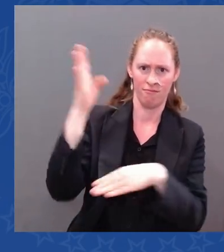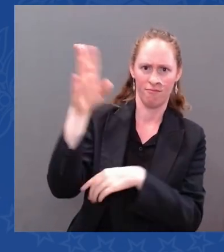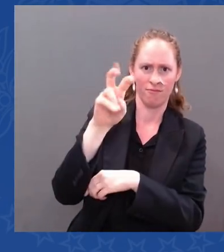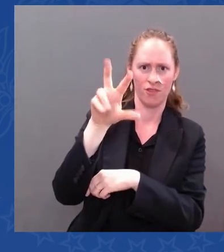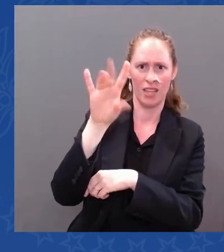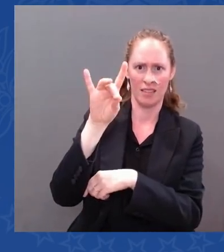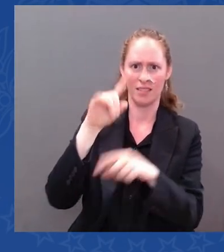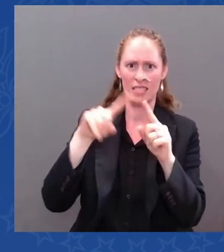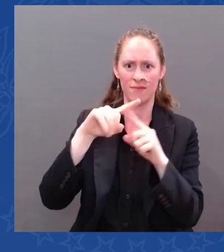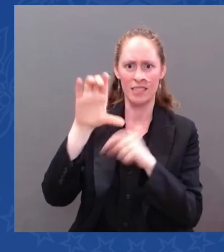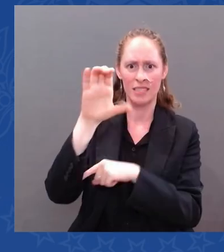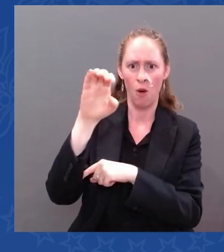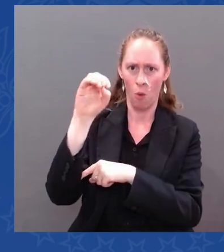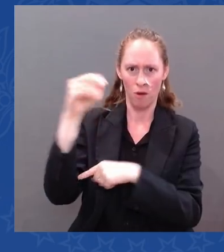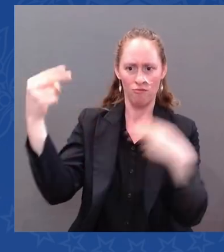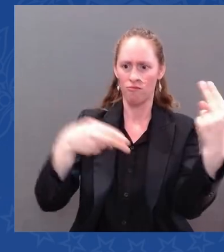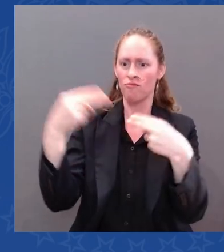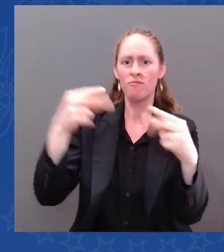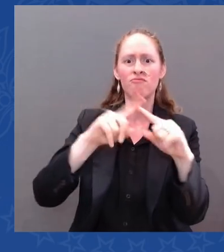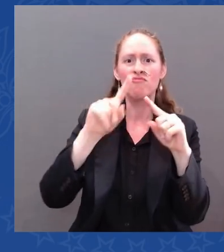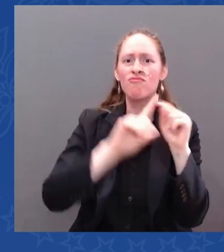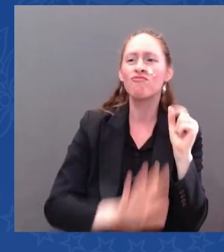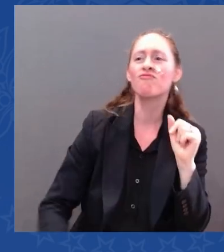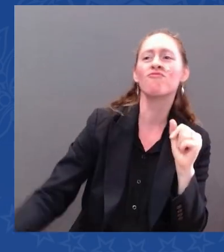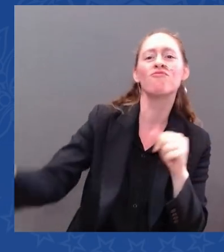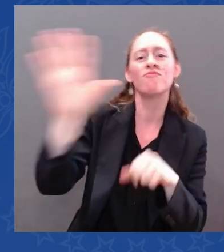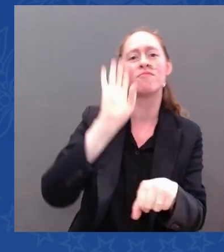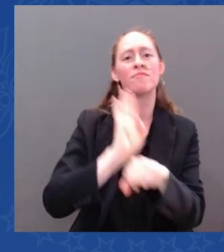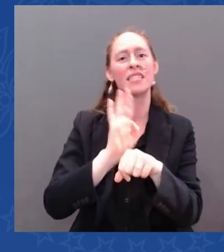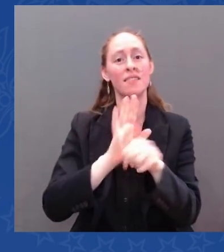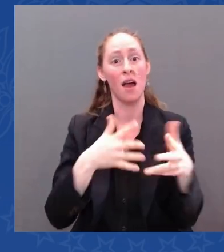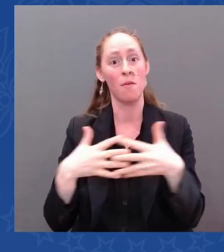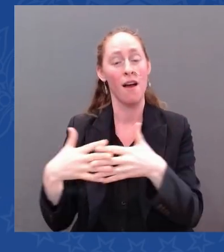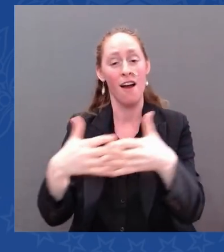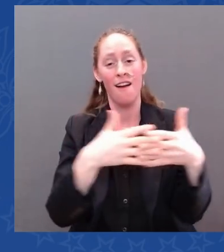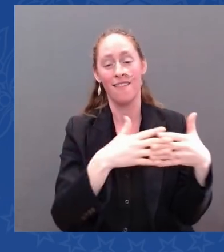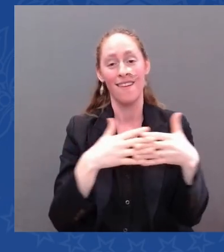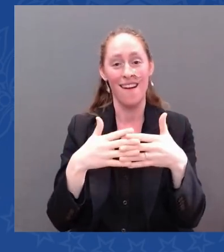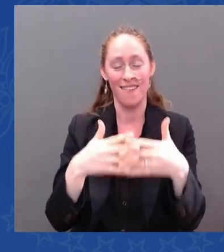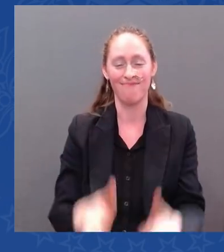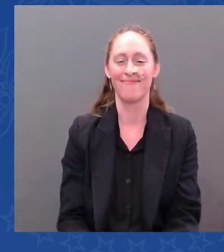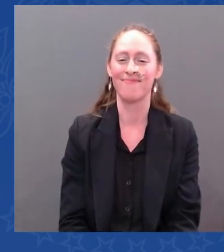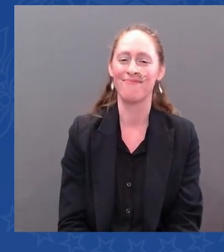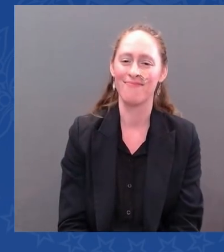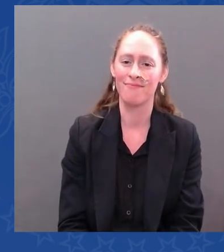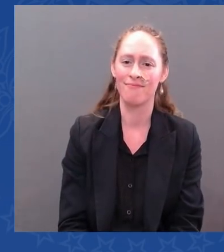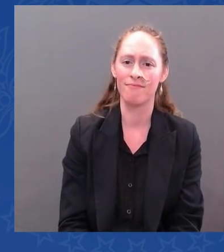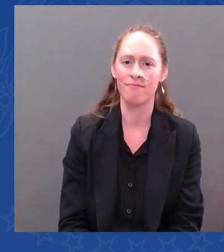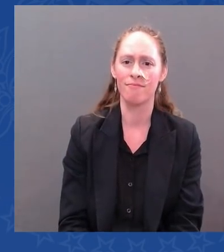You know us because you've always had an open door. From the beginning of your administration,